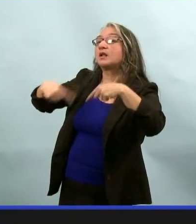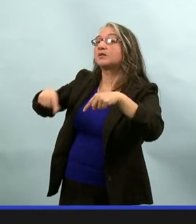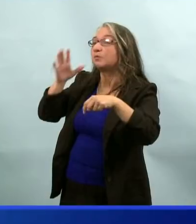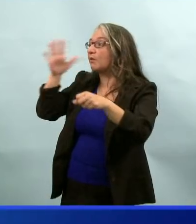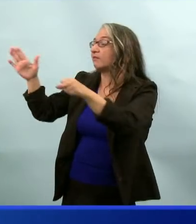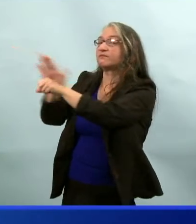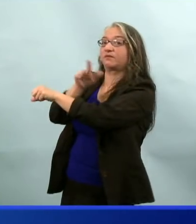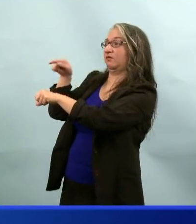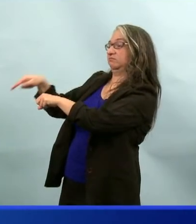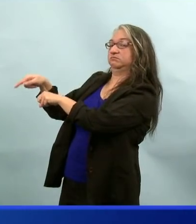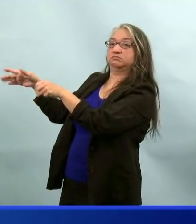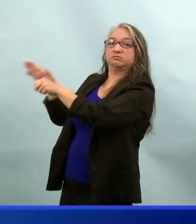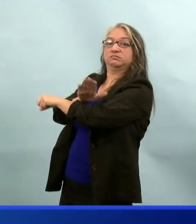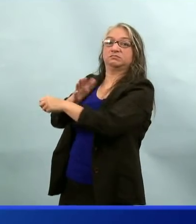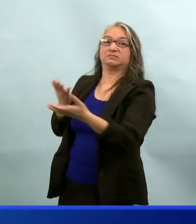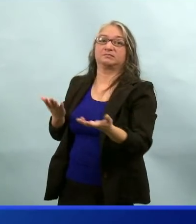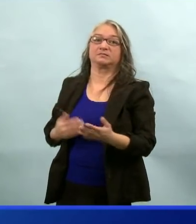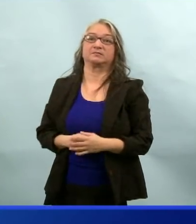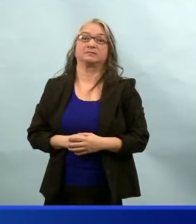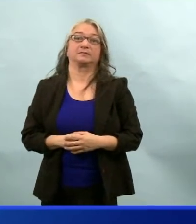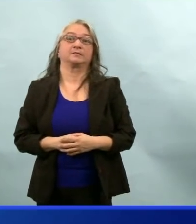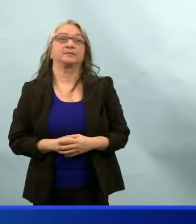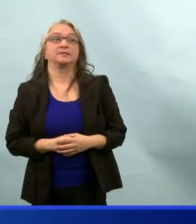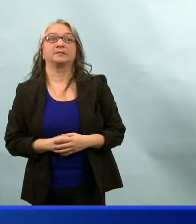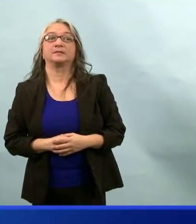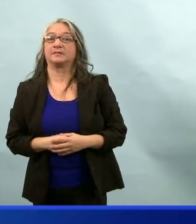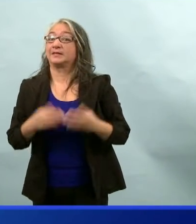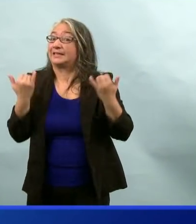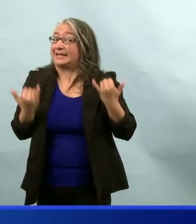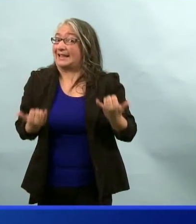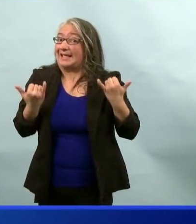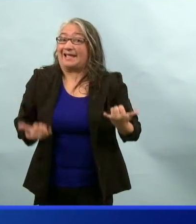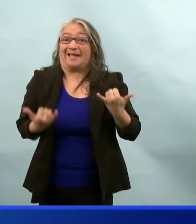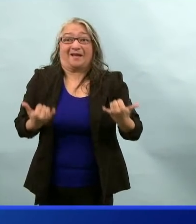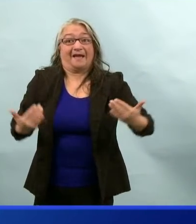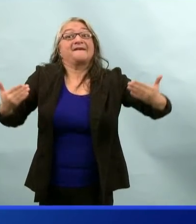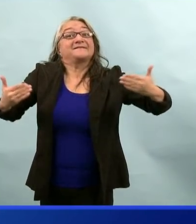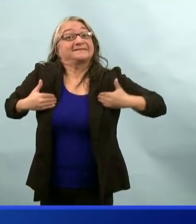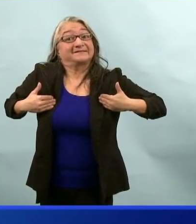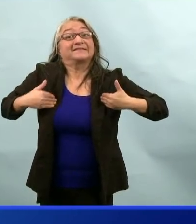at that point we still have capacity in manitoba and we are planning to build